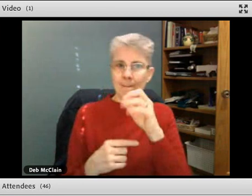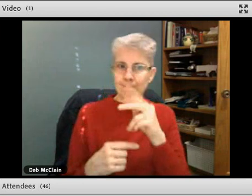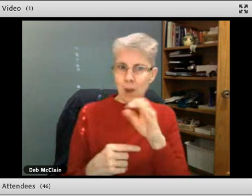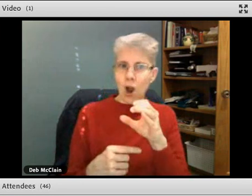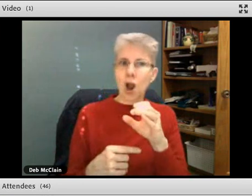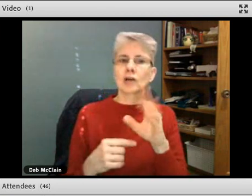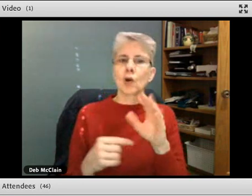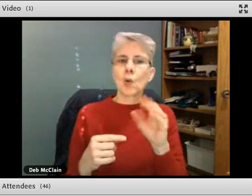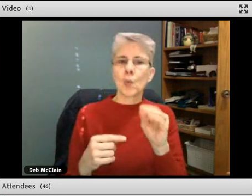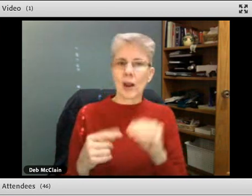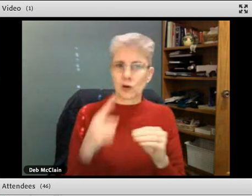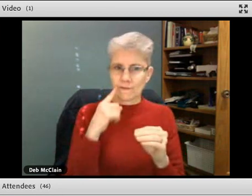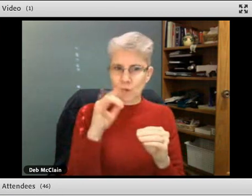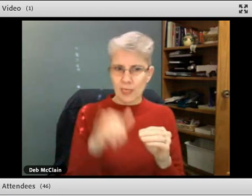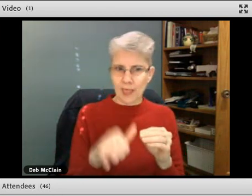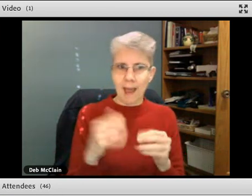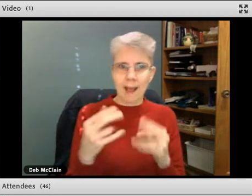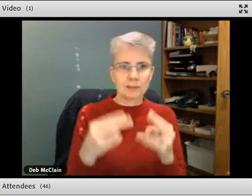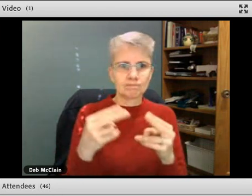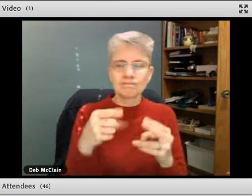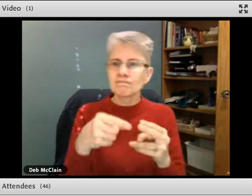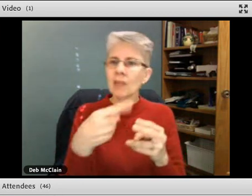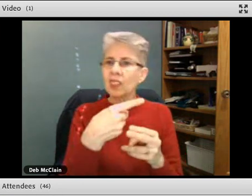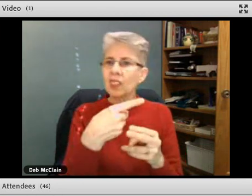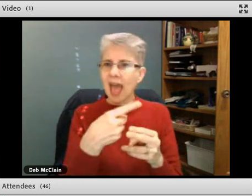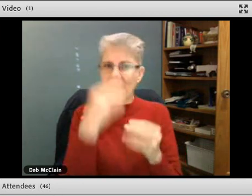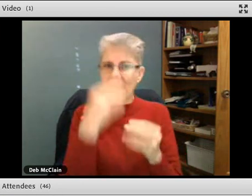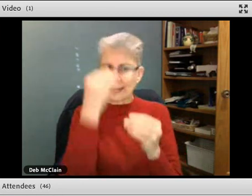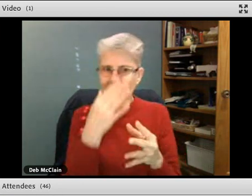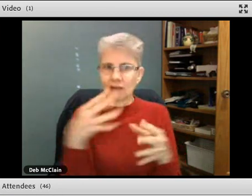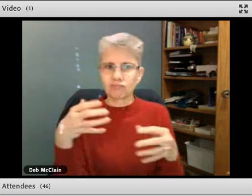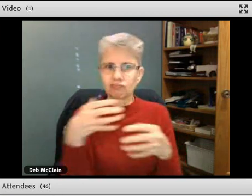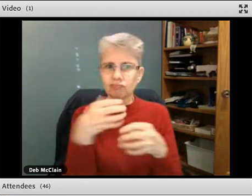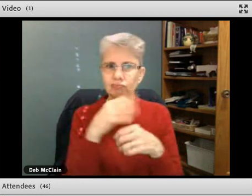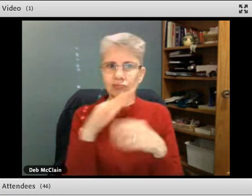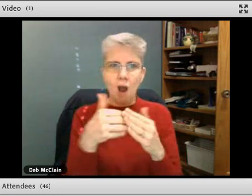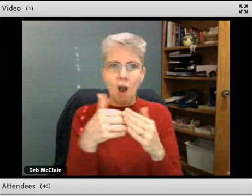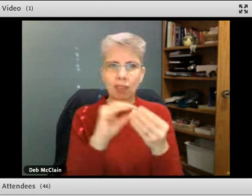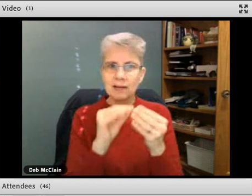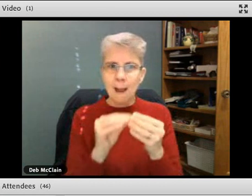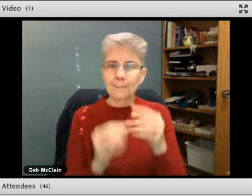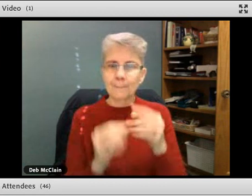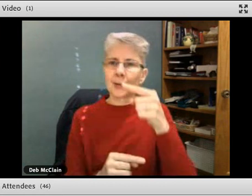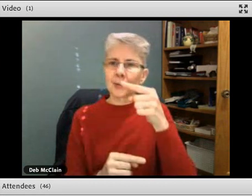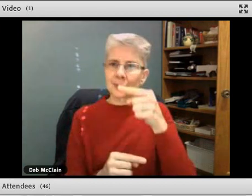with all the numbers representing all the data, and this is how it's displayed